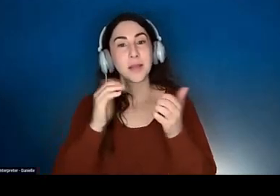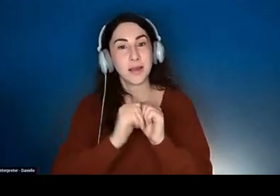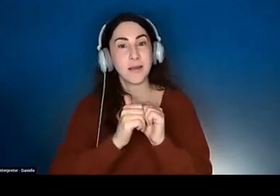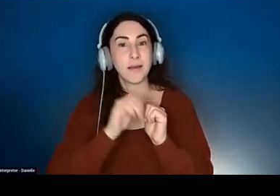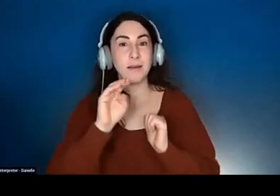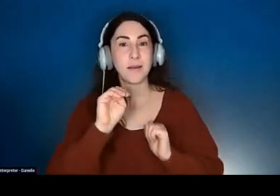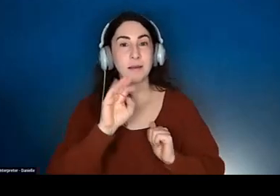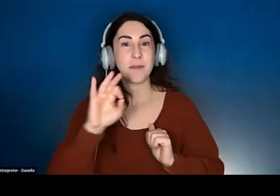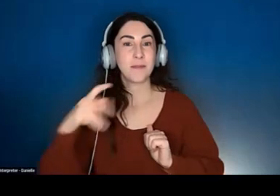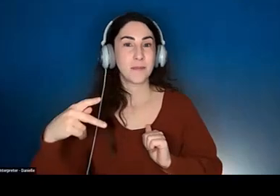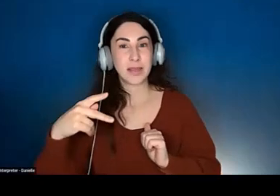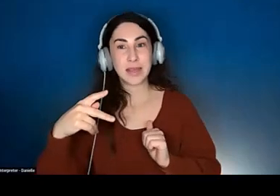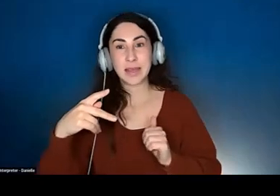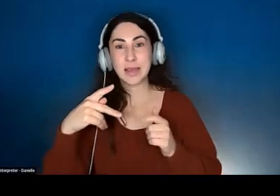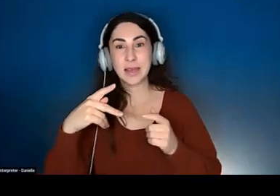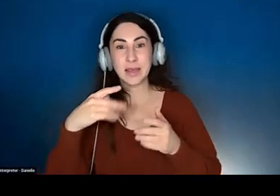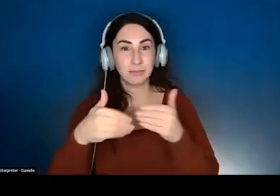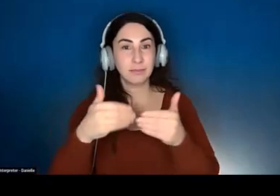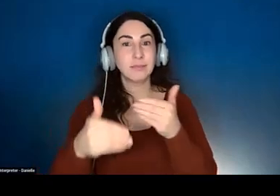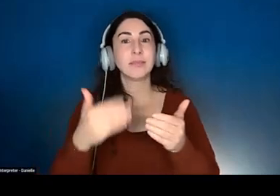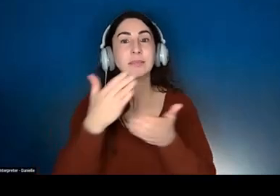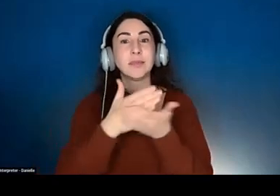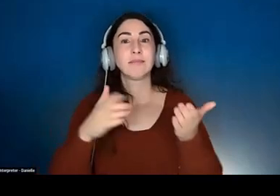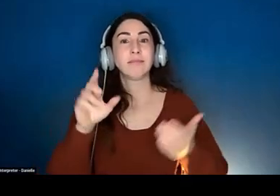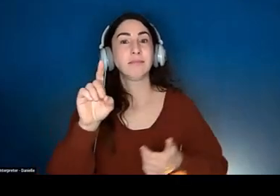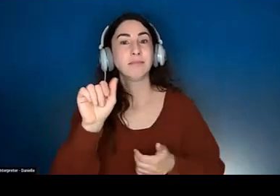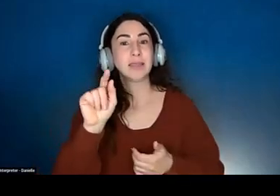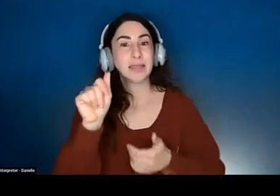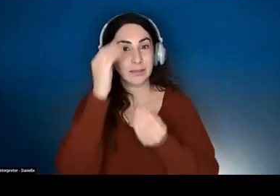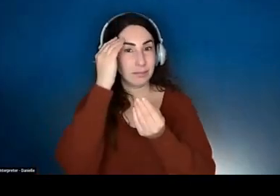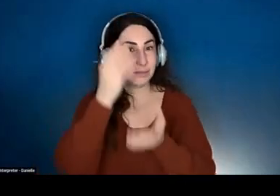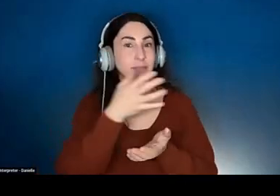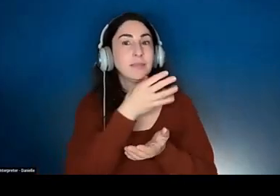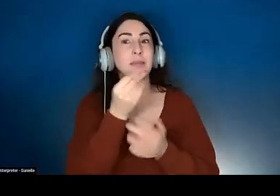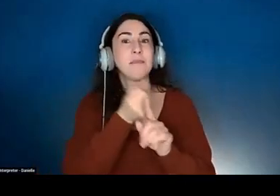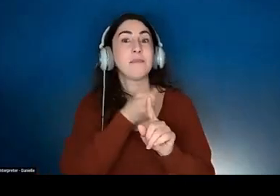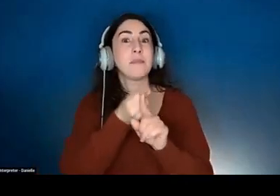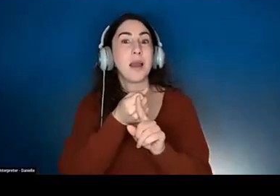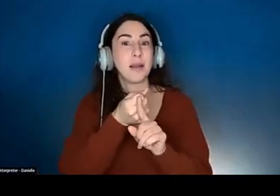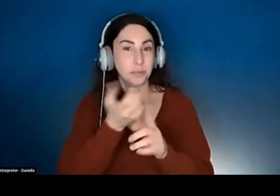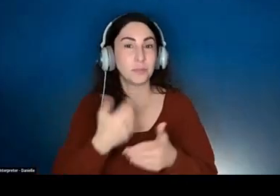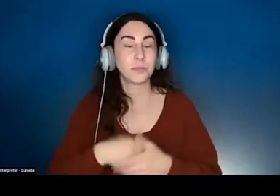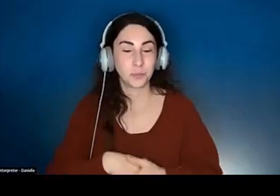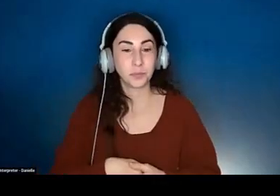some data, and more about its impact. So next slide.